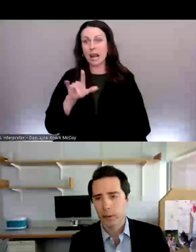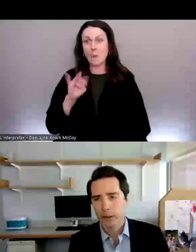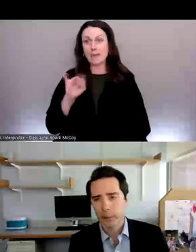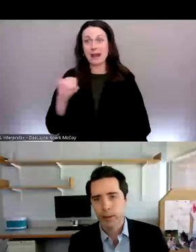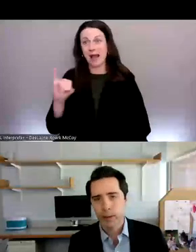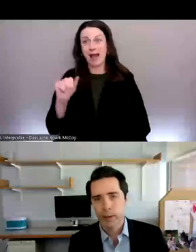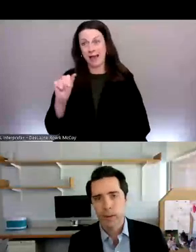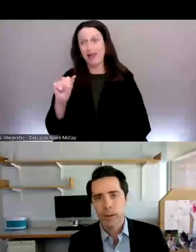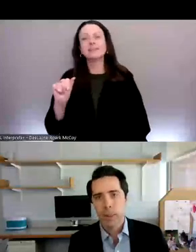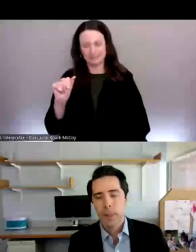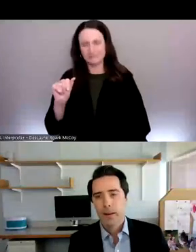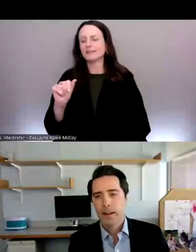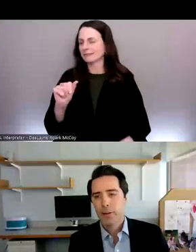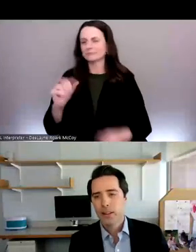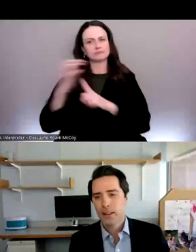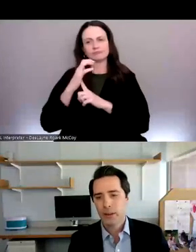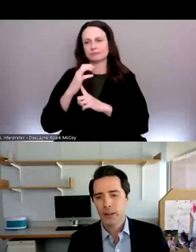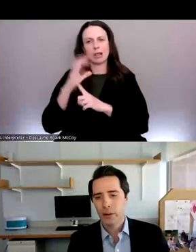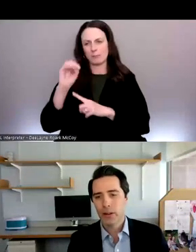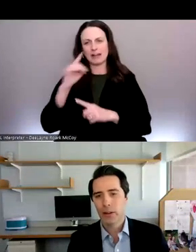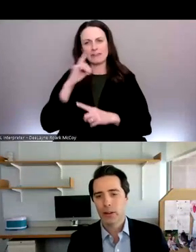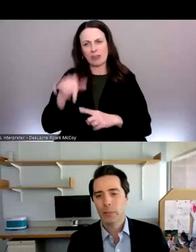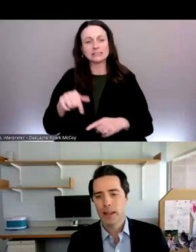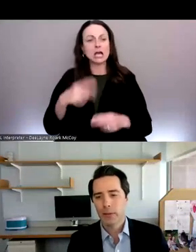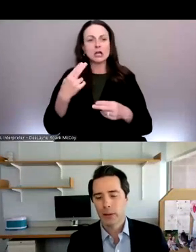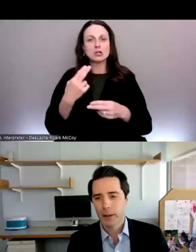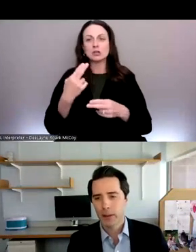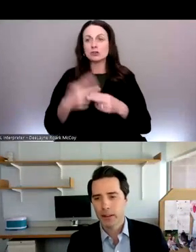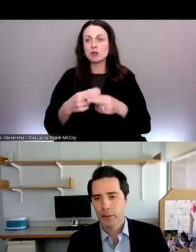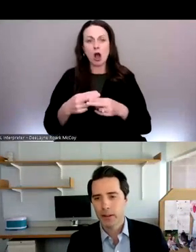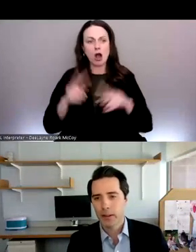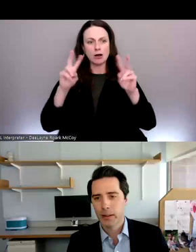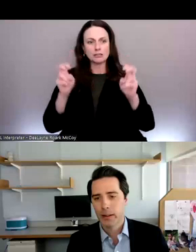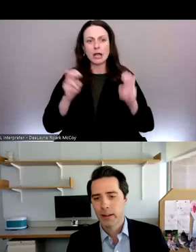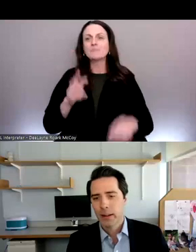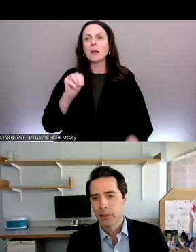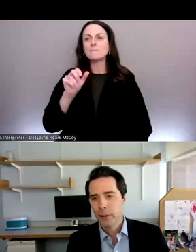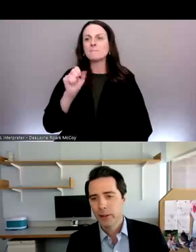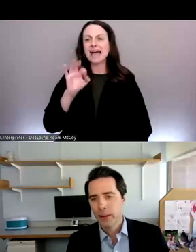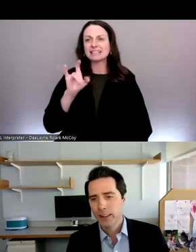sequencing company it uses something called massively